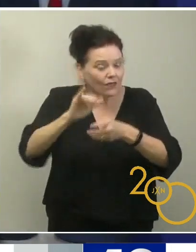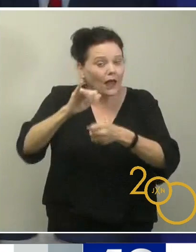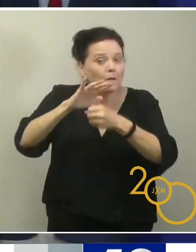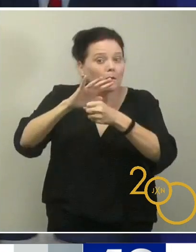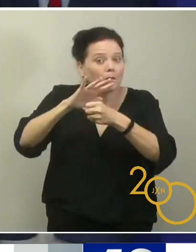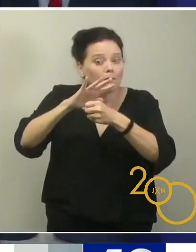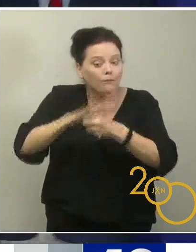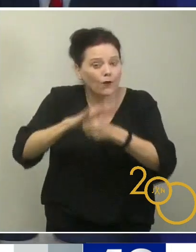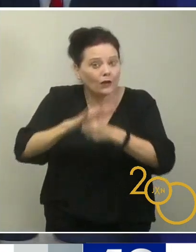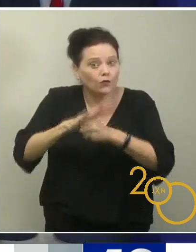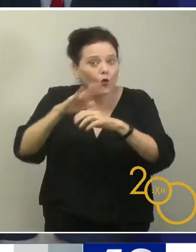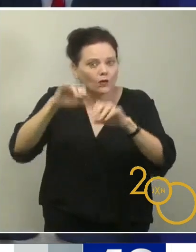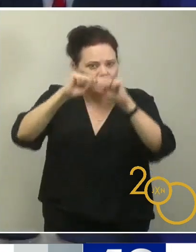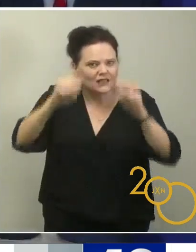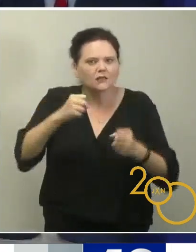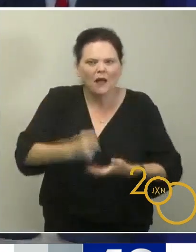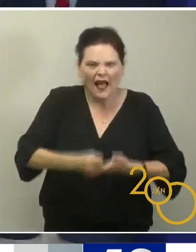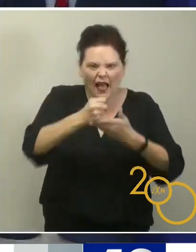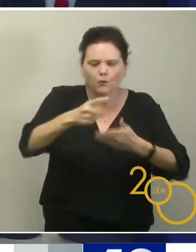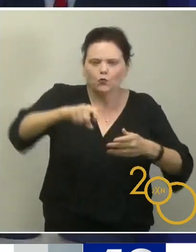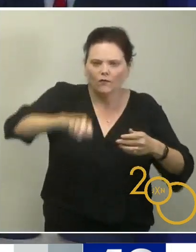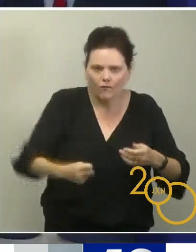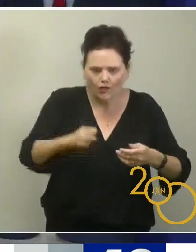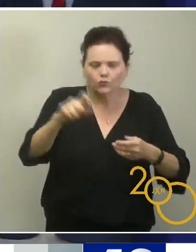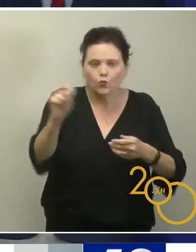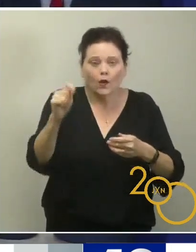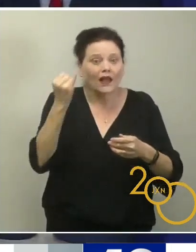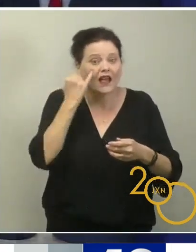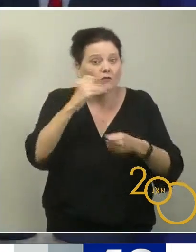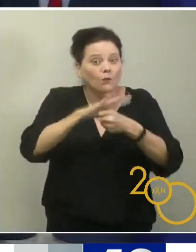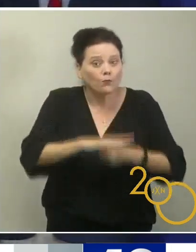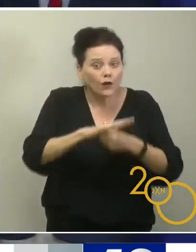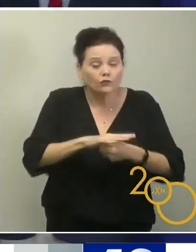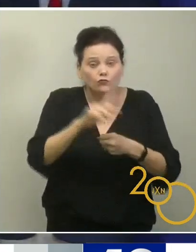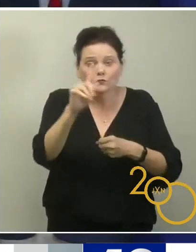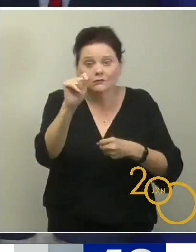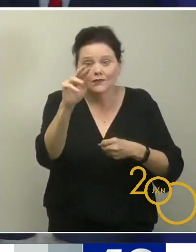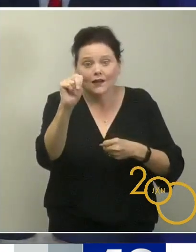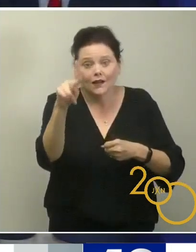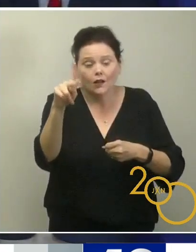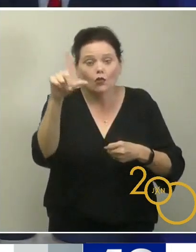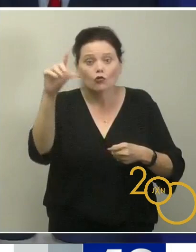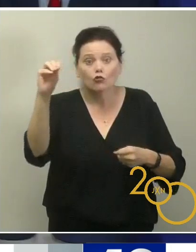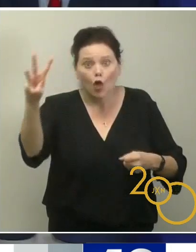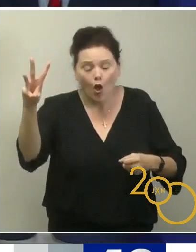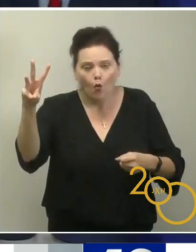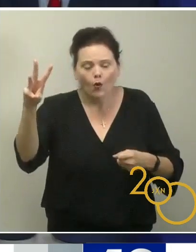IS VERY LOW OR NEAR EMPTY AND A LOT OF PRESSURE, THE PRESSURE IN THE SYSTEM IS WHAT HELPS